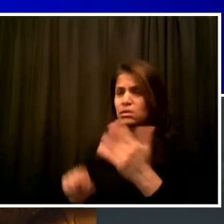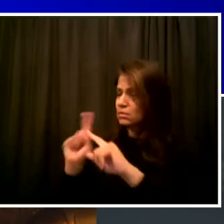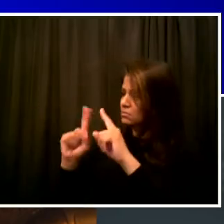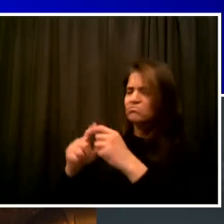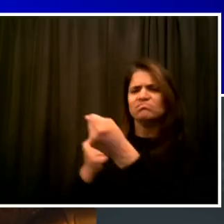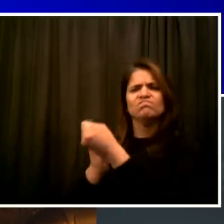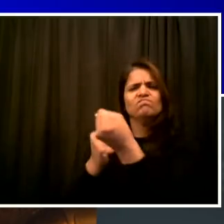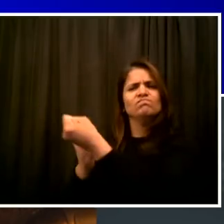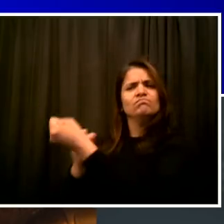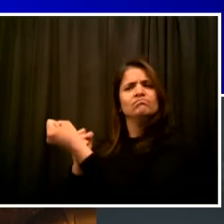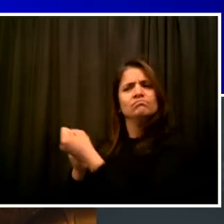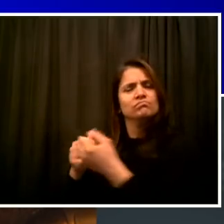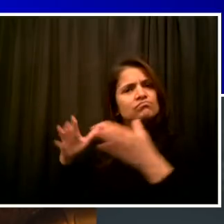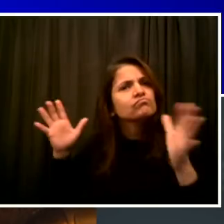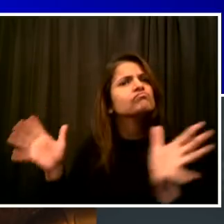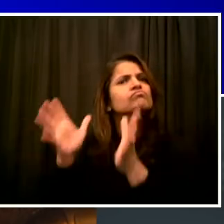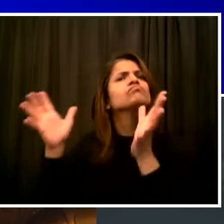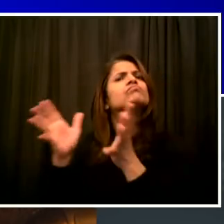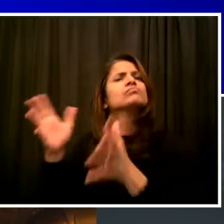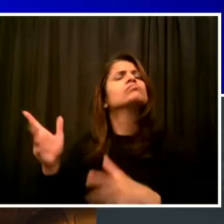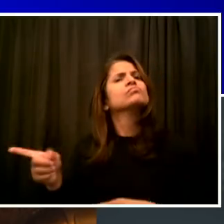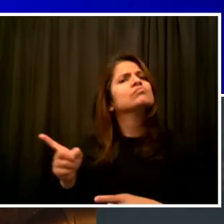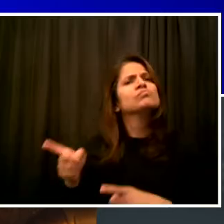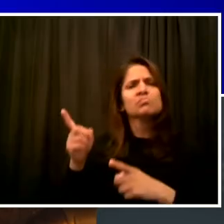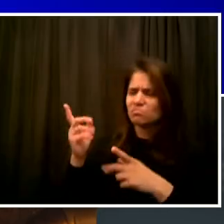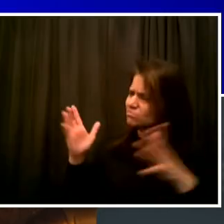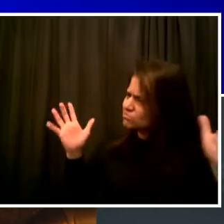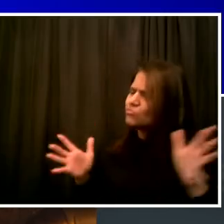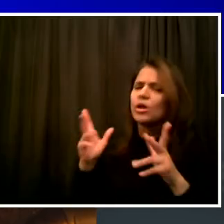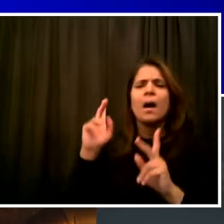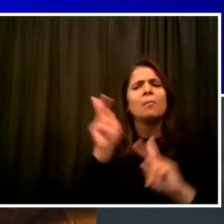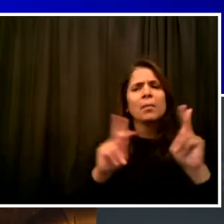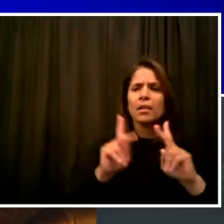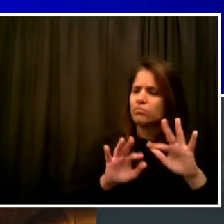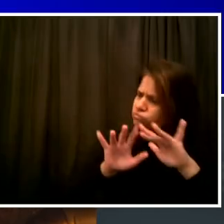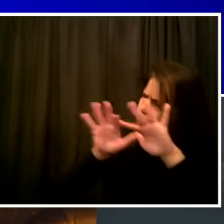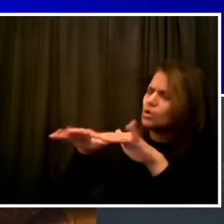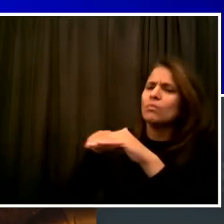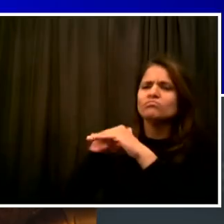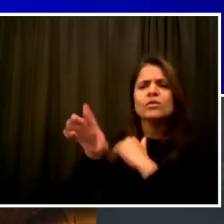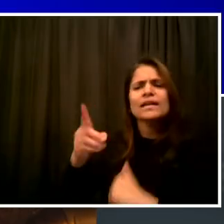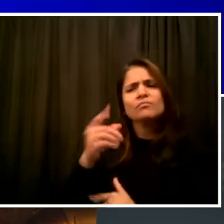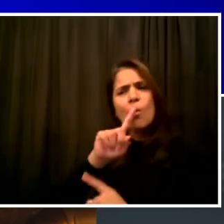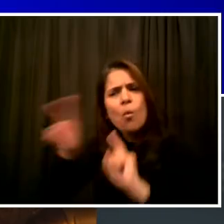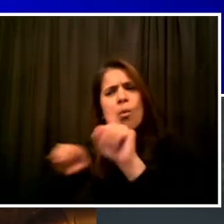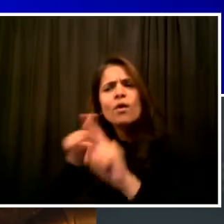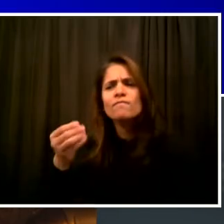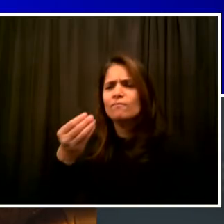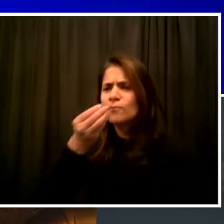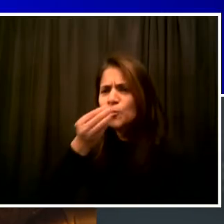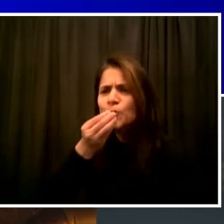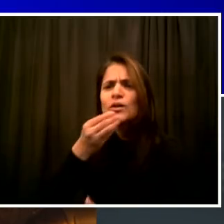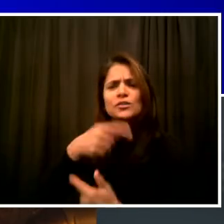MAKE SURE THAT THE SMALL BUSINESSES COME BACK AND WE ALL GO AND MAKE AN